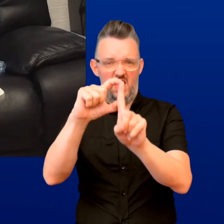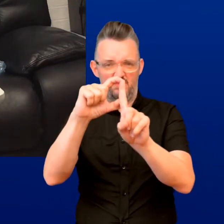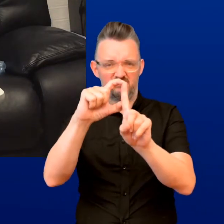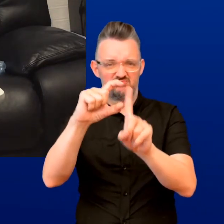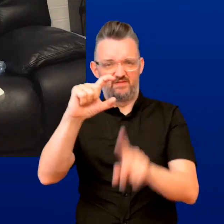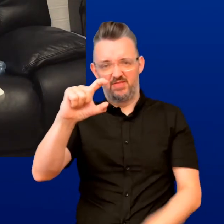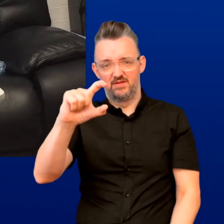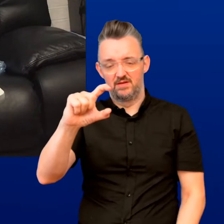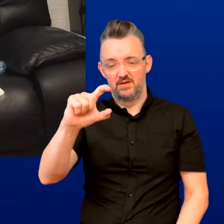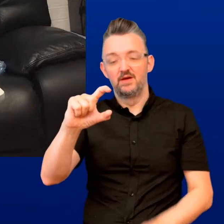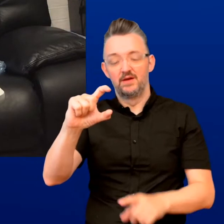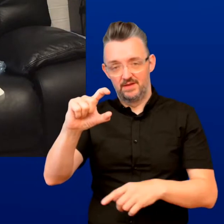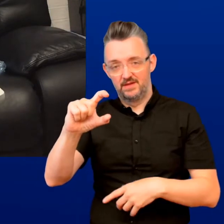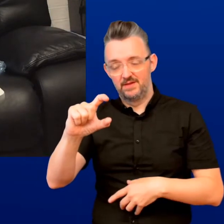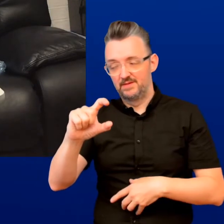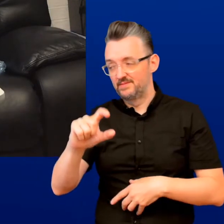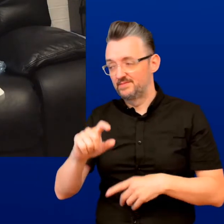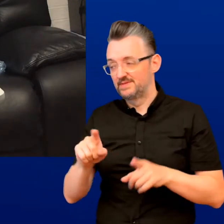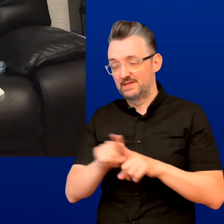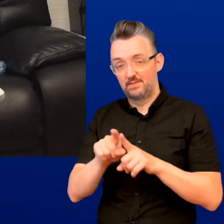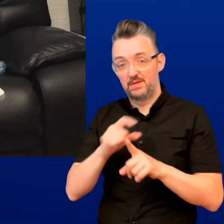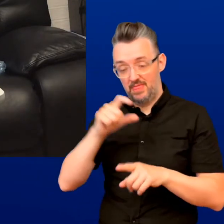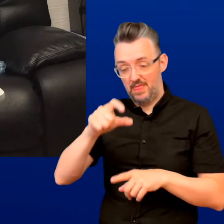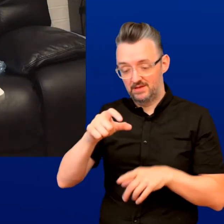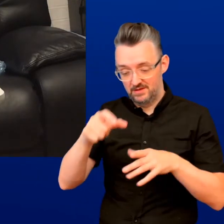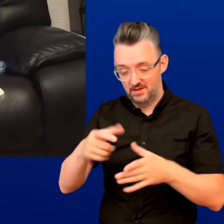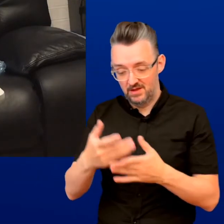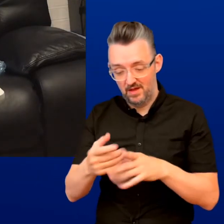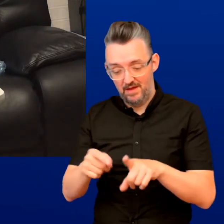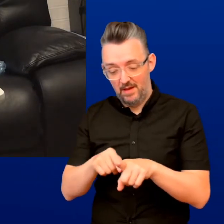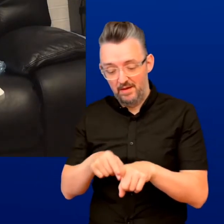I've placed my finger onto a sheet of card